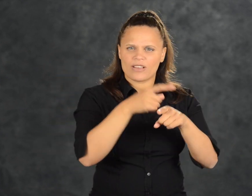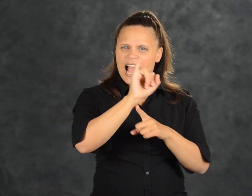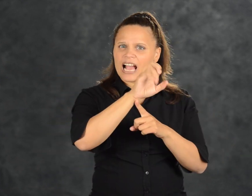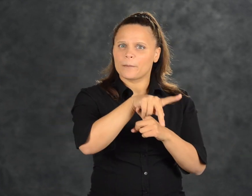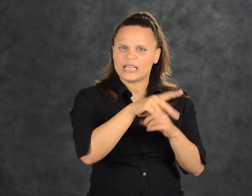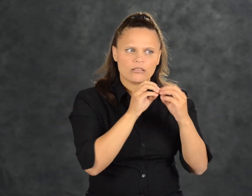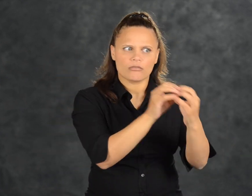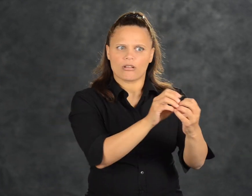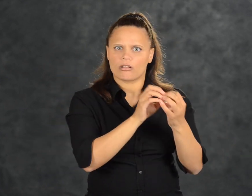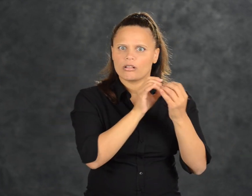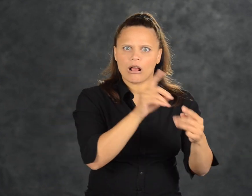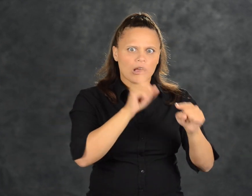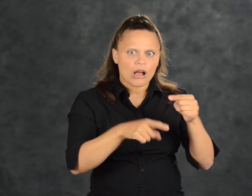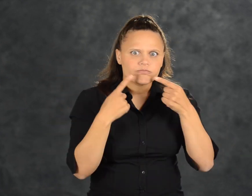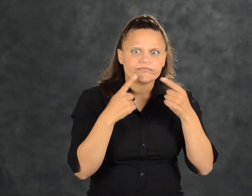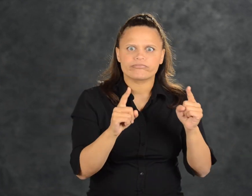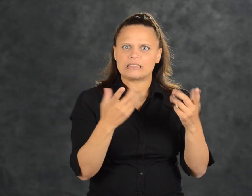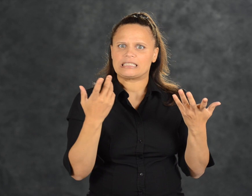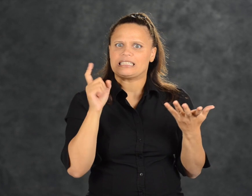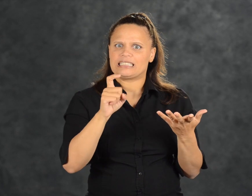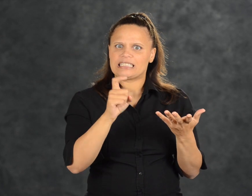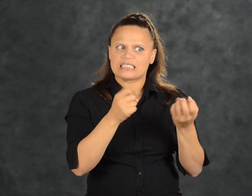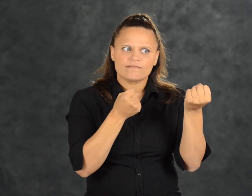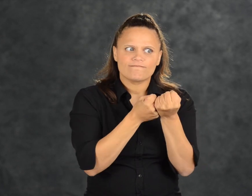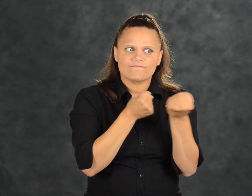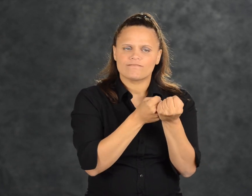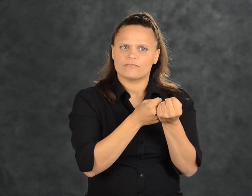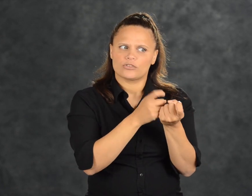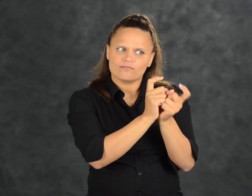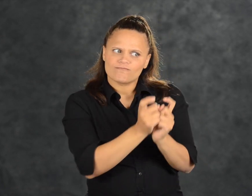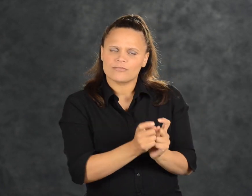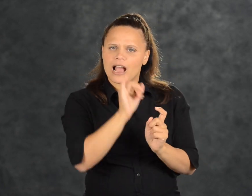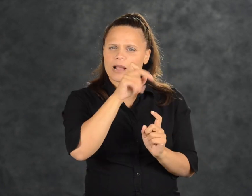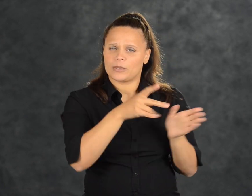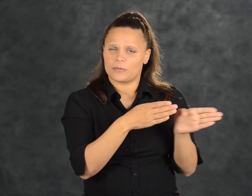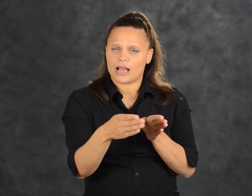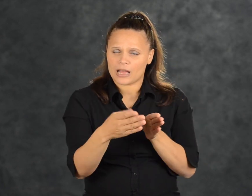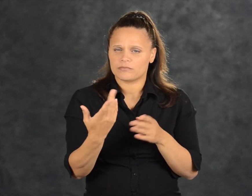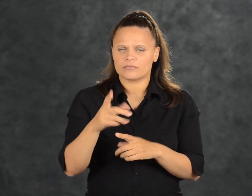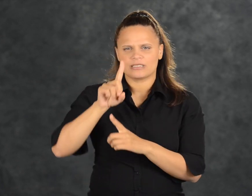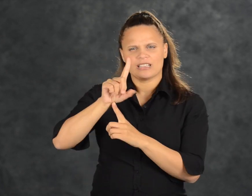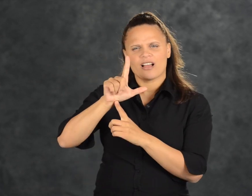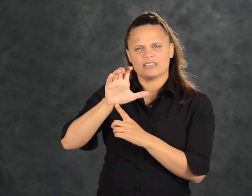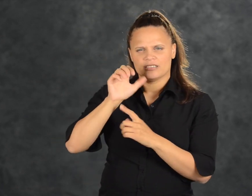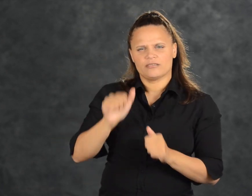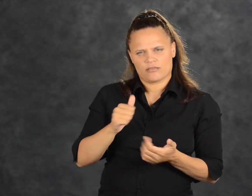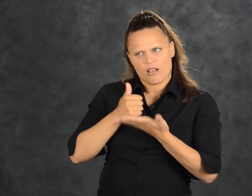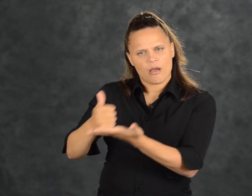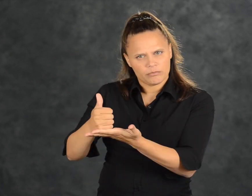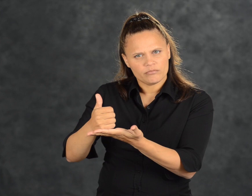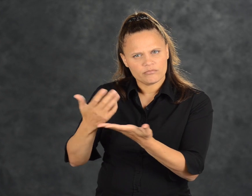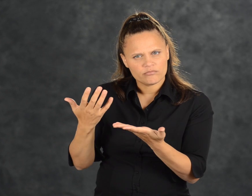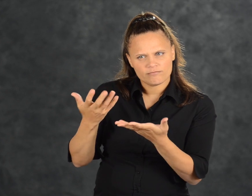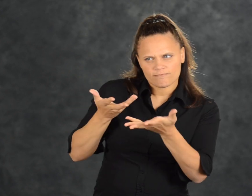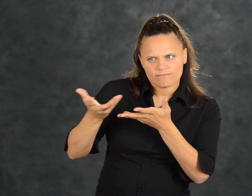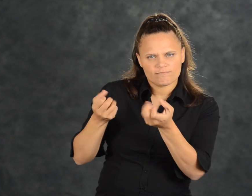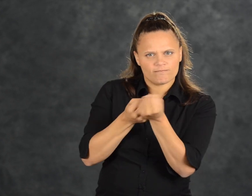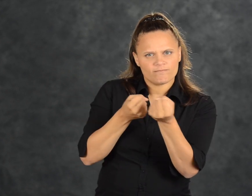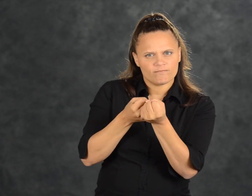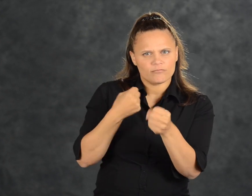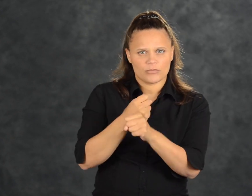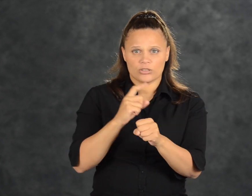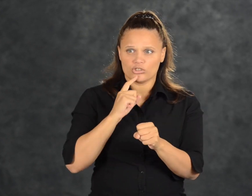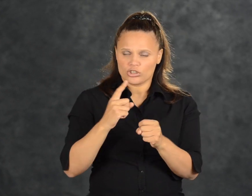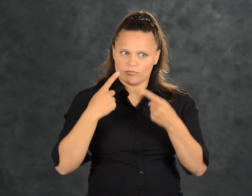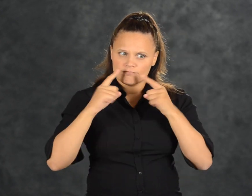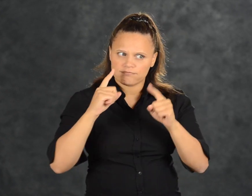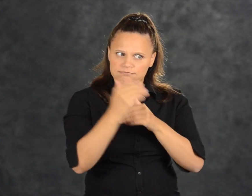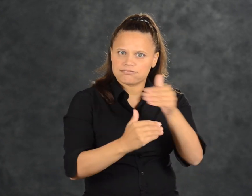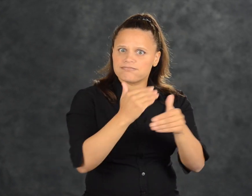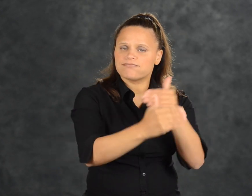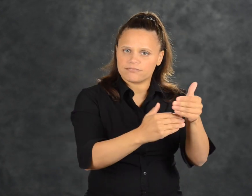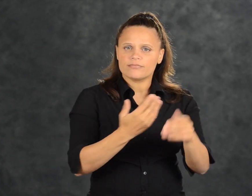how to access the Disability Law Center (DLC) to assist in fighting for your child’s needs during any part of the process.